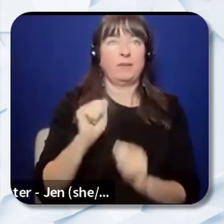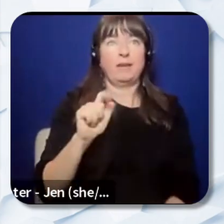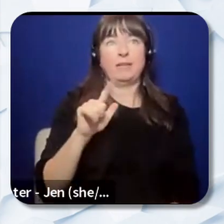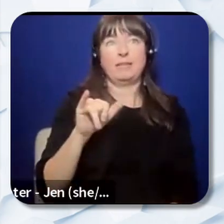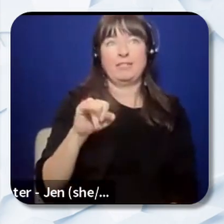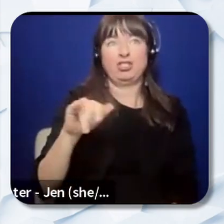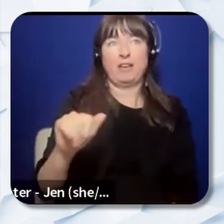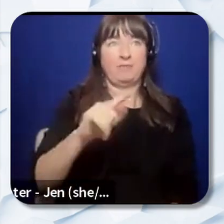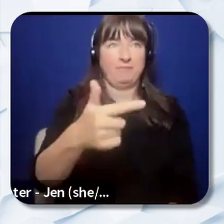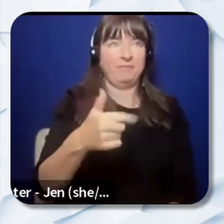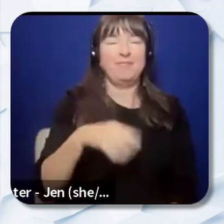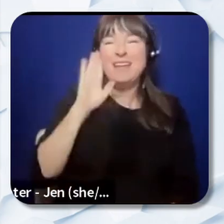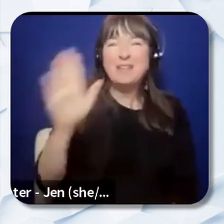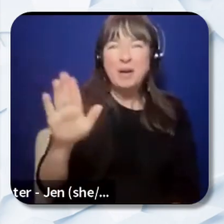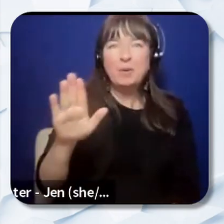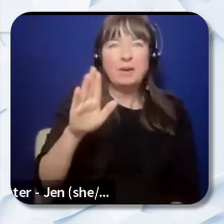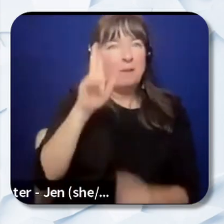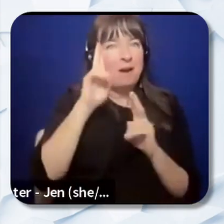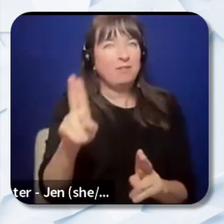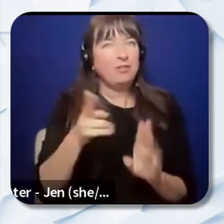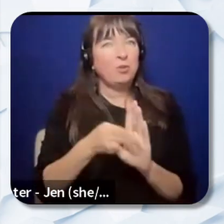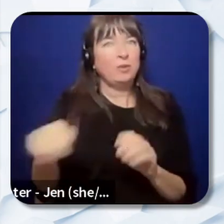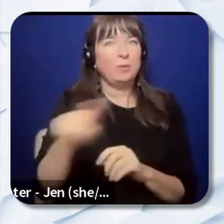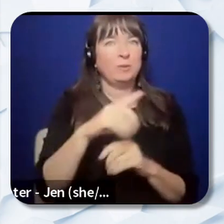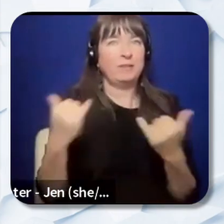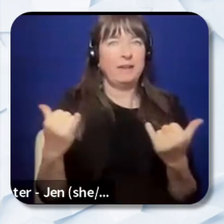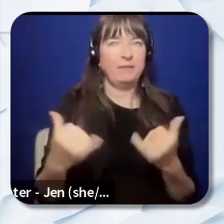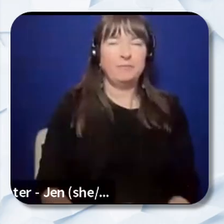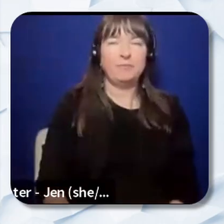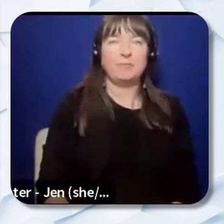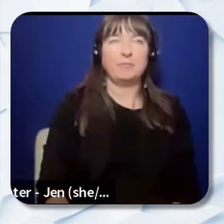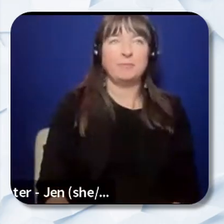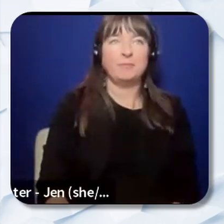Alycia McInnish: Greetings everyone. It's an honor to be here with you all. It's delayed.